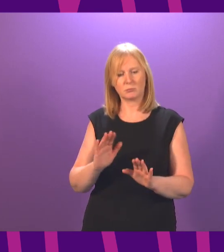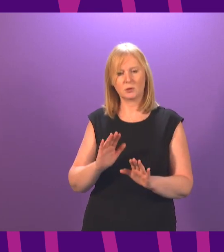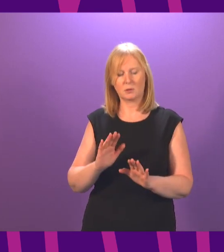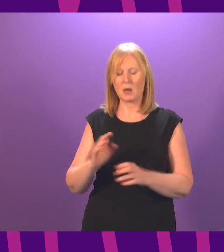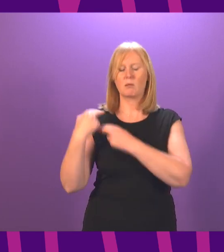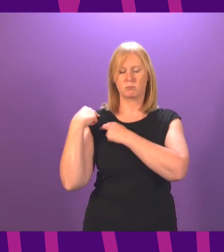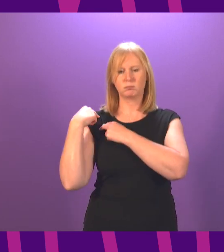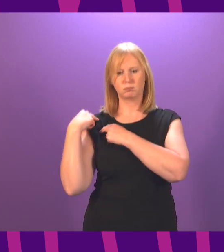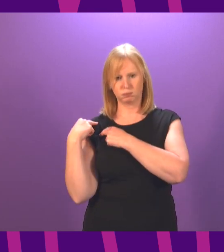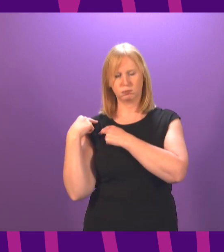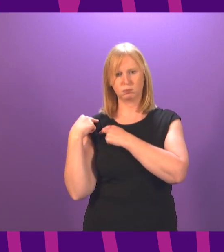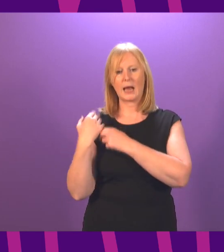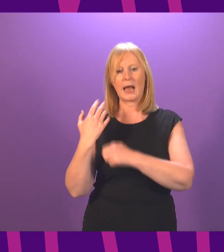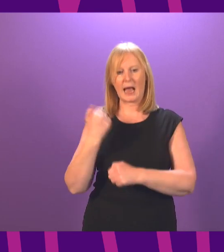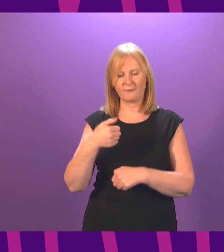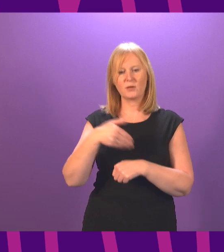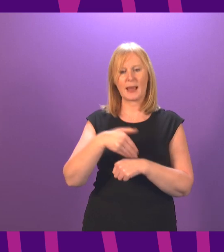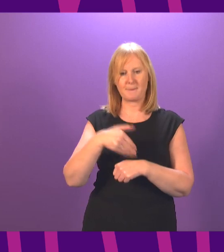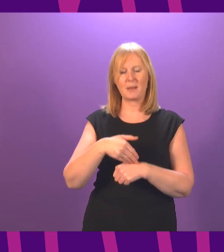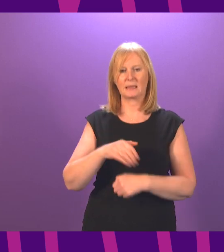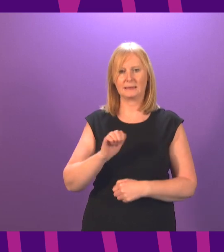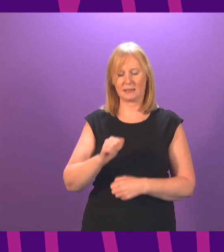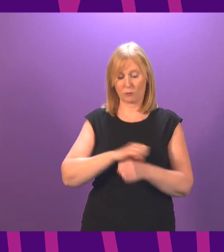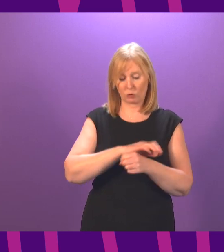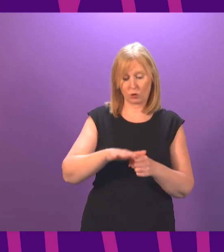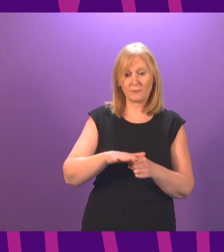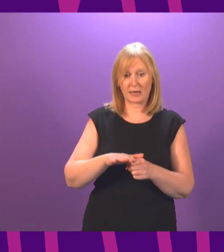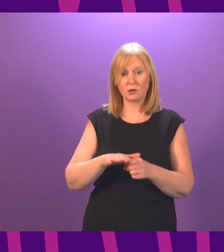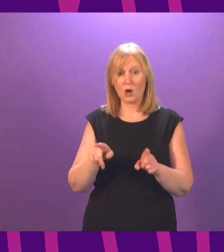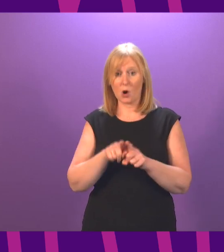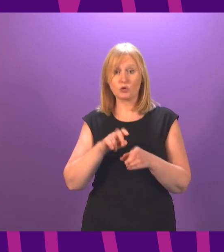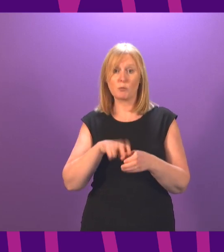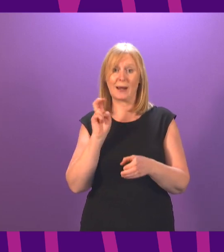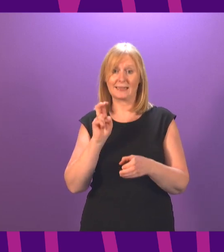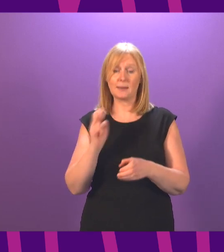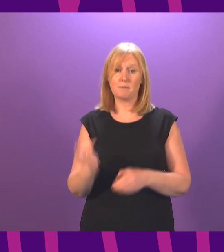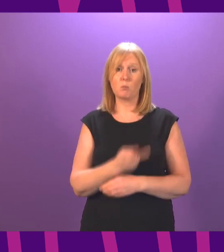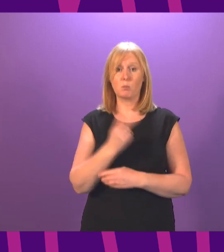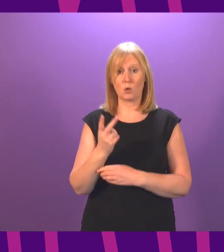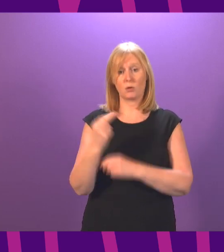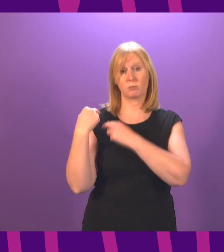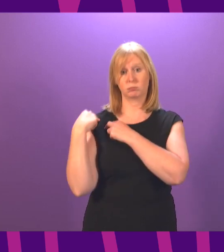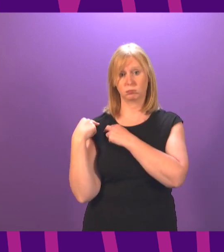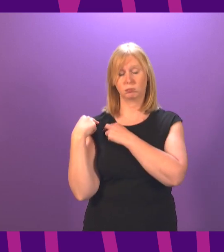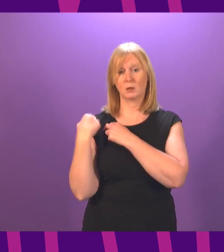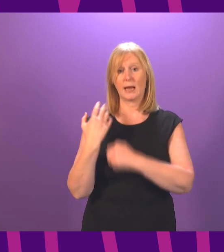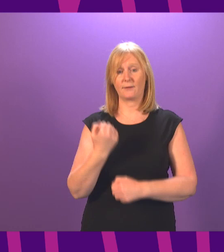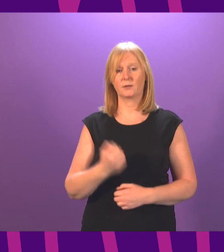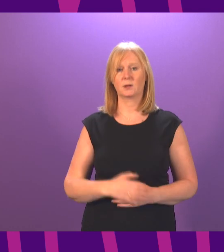a big responsibility in dealing with the impacts of Covid and Brexit, even though Brexit is not of our making.